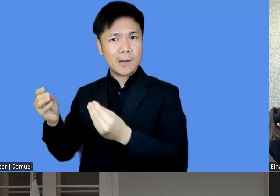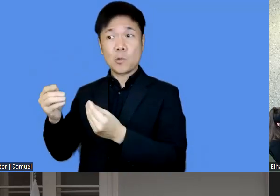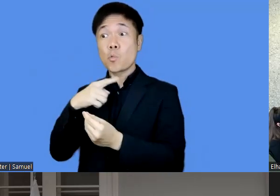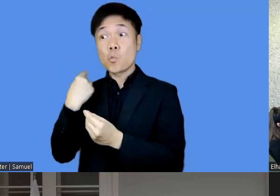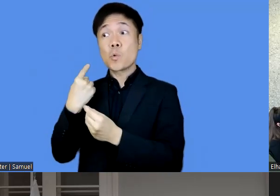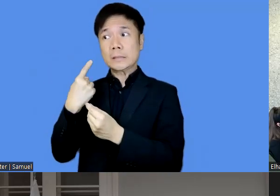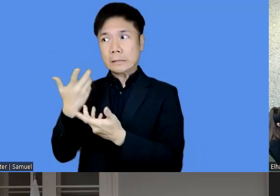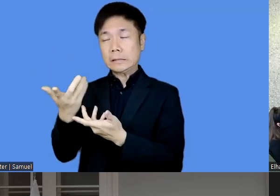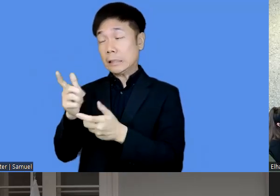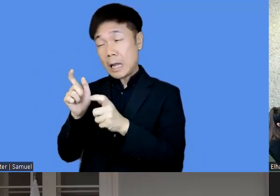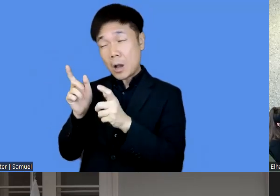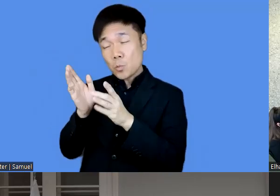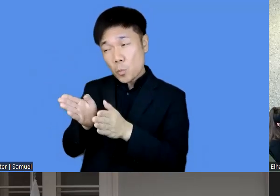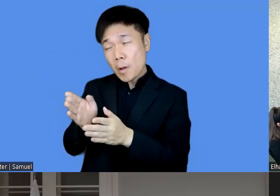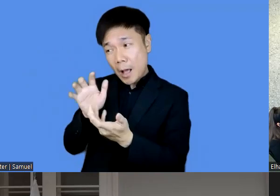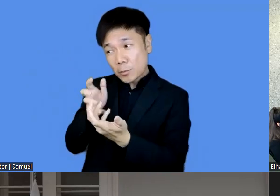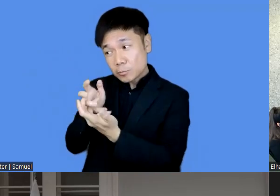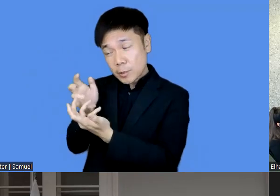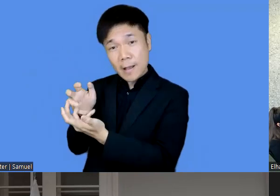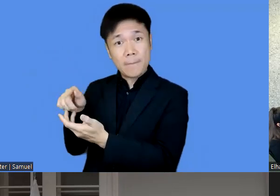persons with disabilities through military operations.